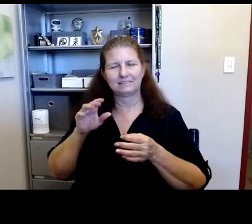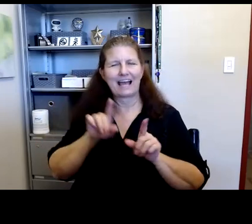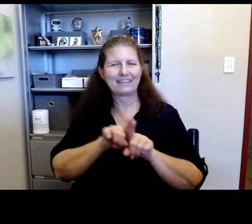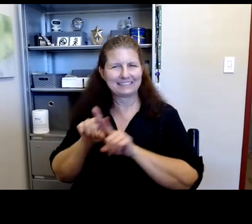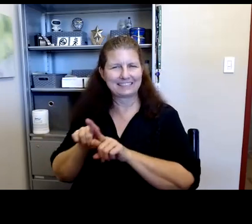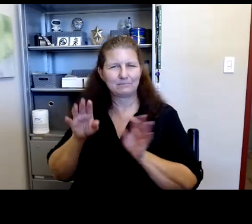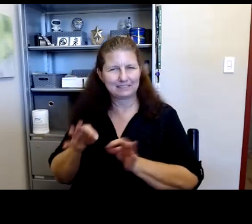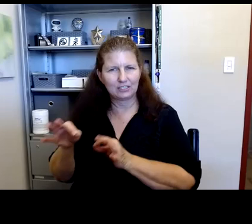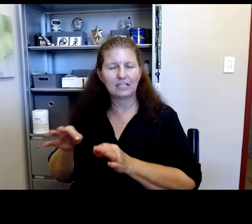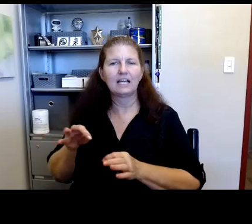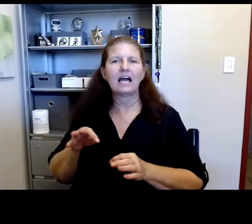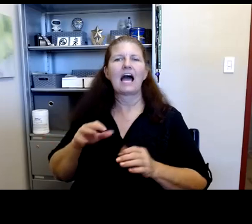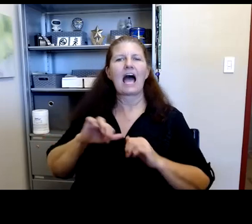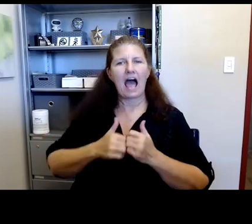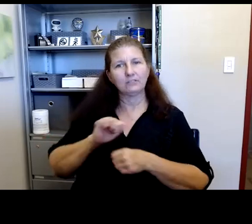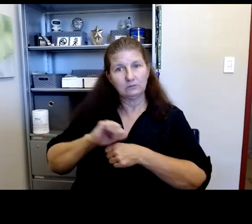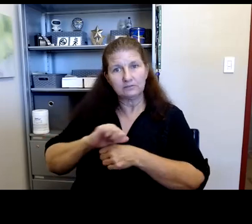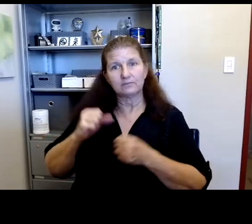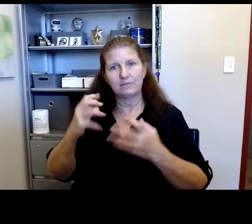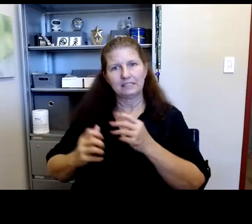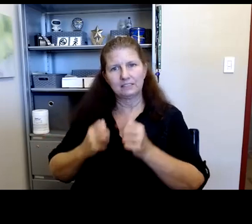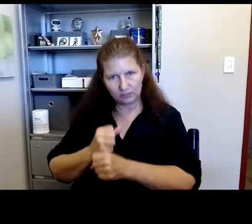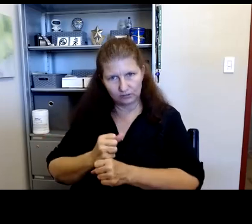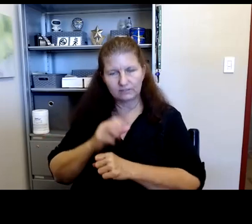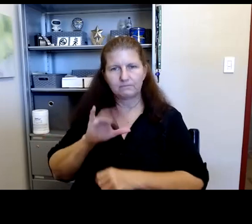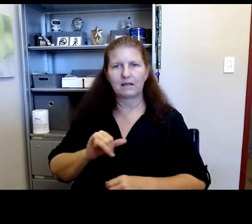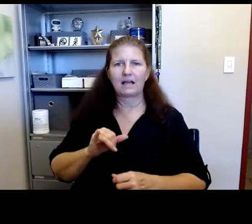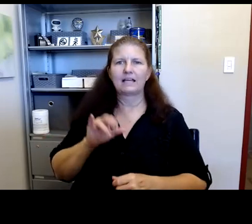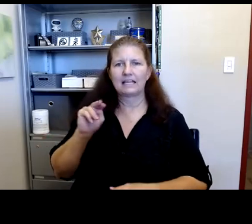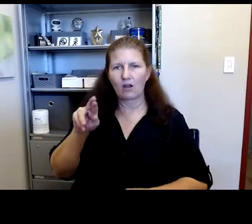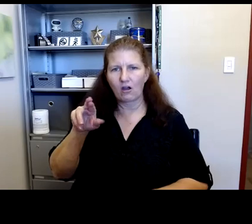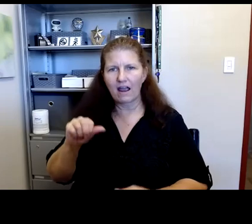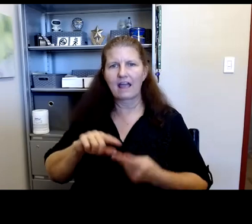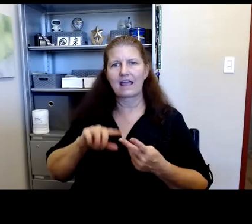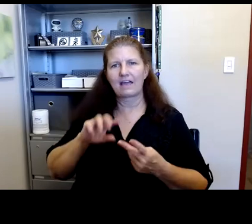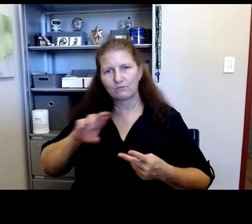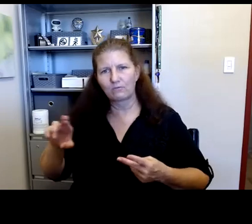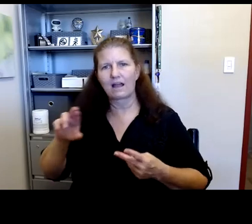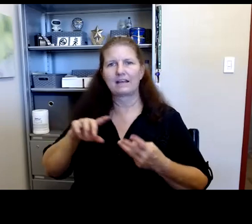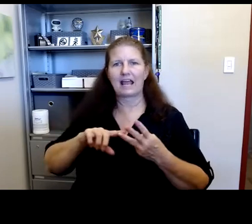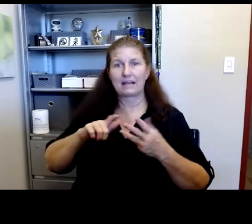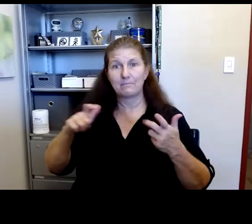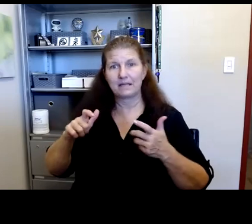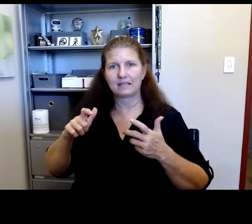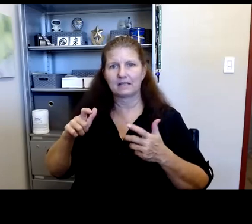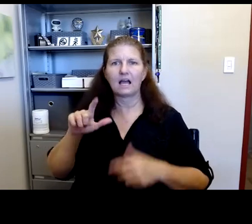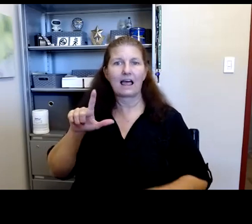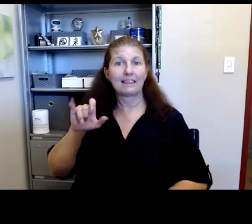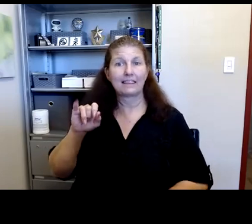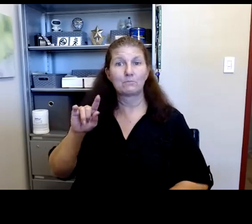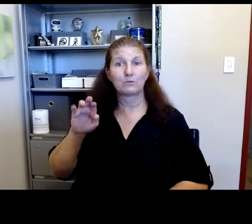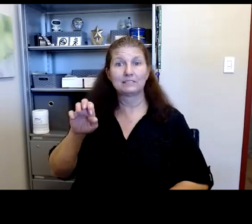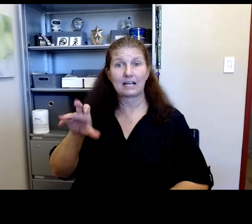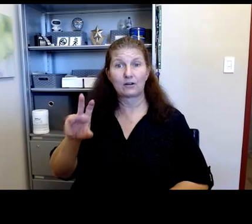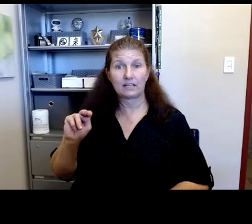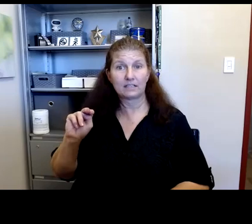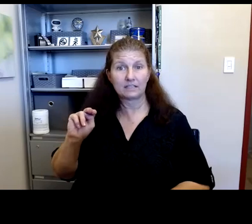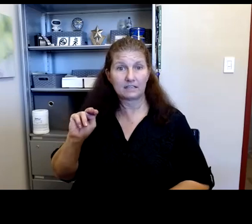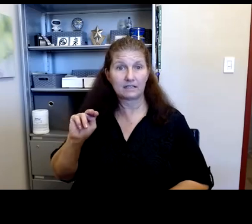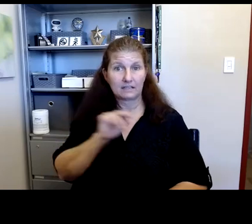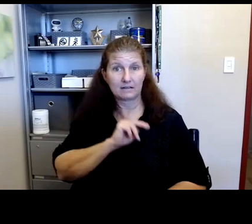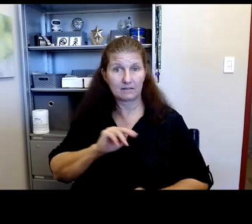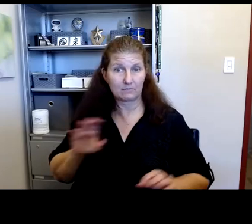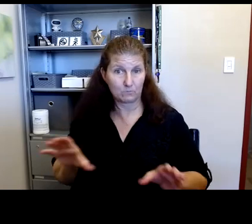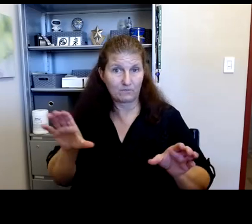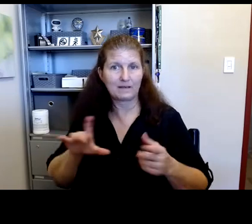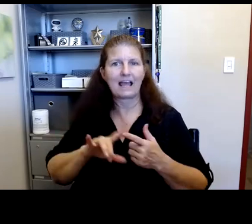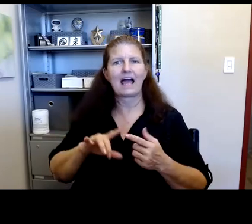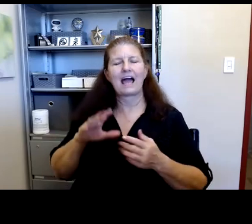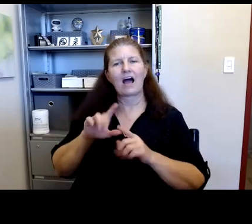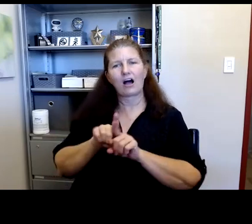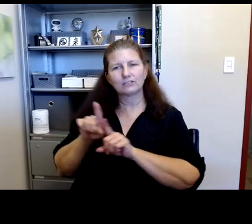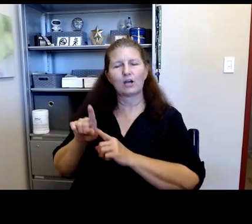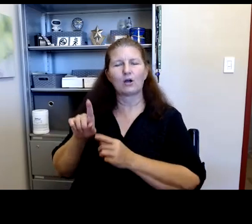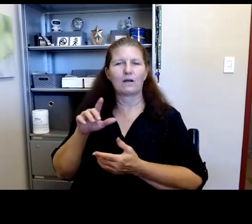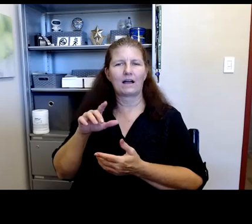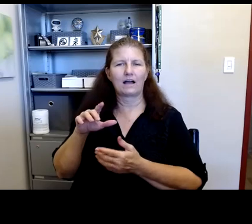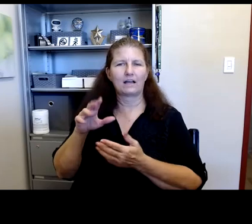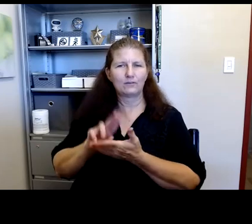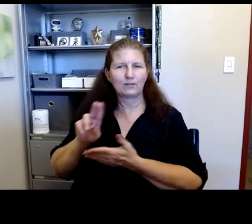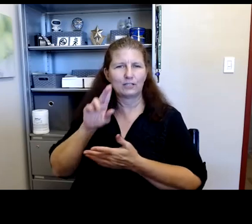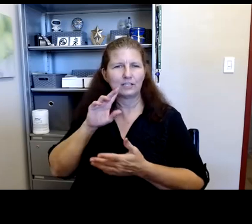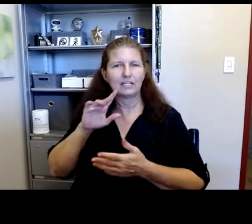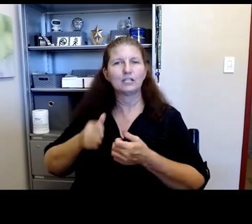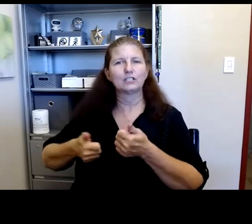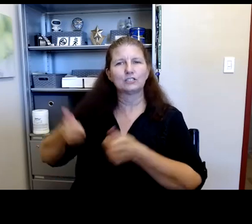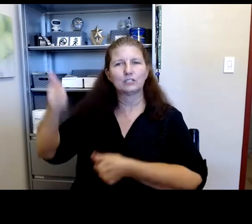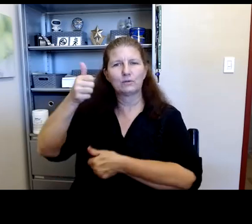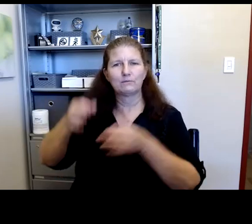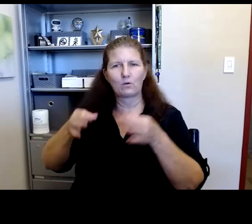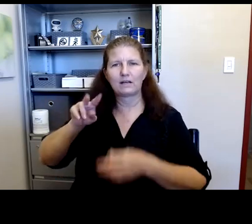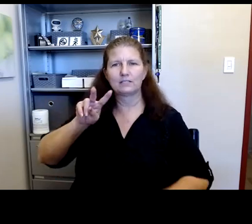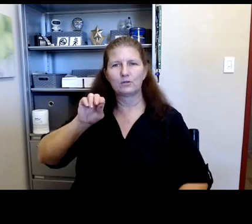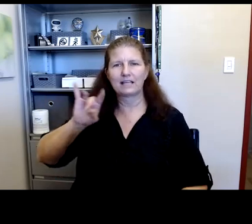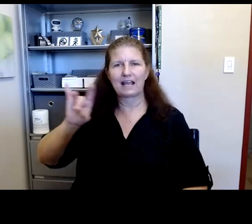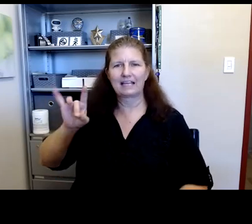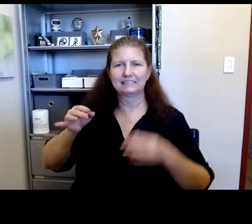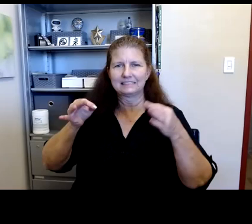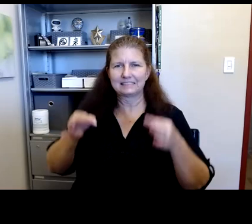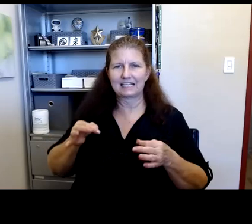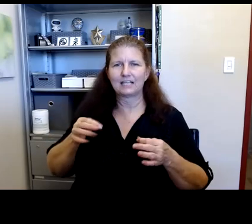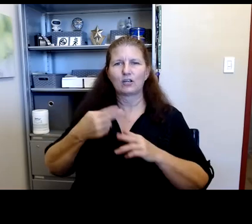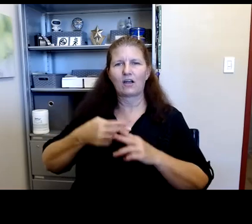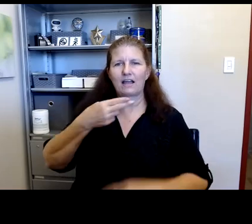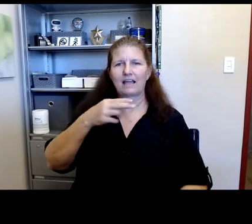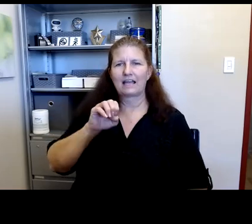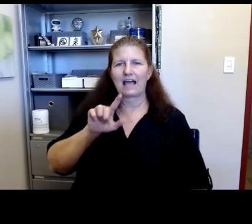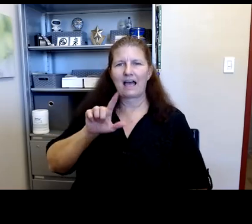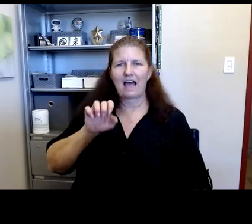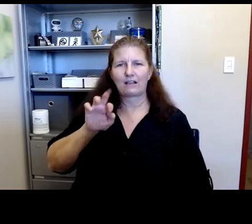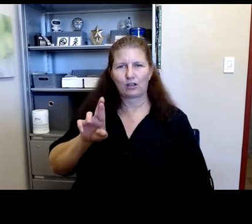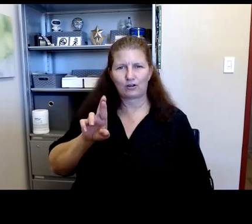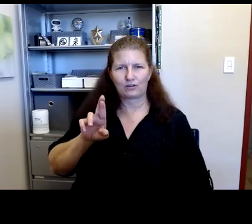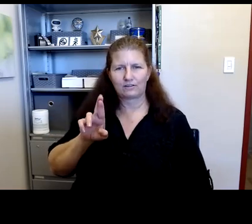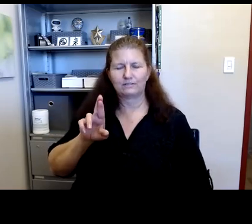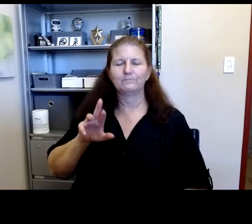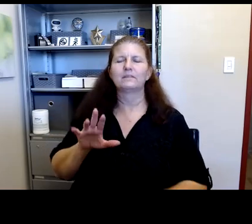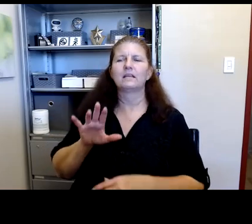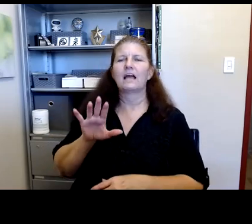Robyn Thomas: Well, after a concerted effort for many decades by the right by the Nra. By actually a big, strong libertarian movement on this issue. Um! An academics associated with them the Supreme Court in two thousand and eight decided a case called Heller, H. E. L. L. E. R. And the Heller decision said,